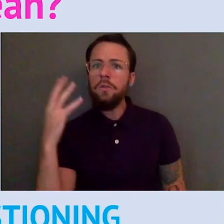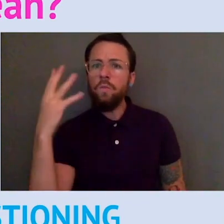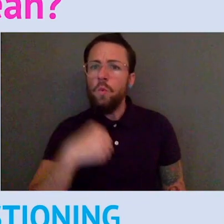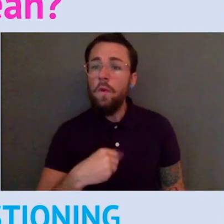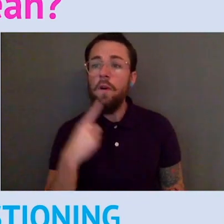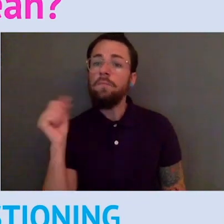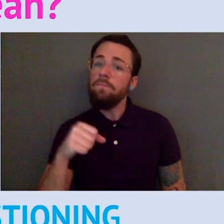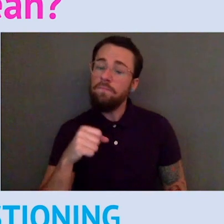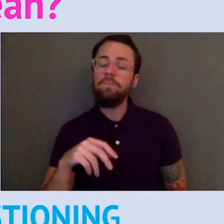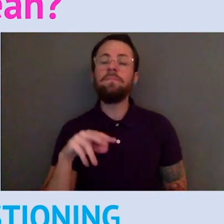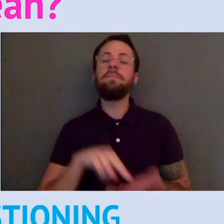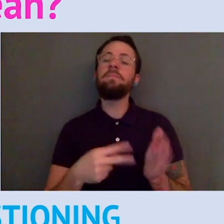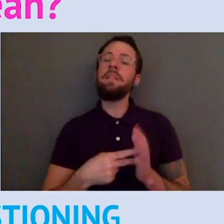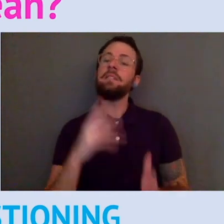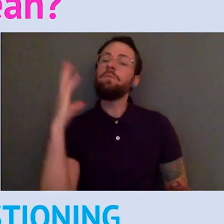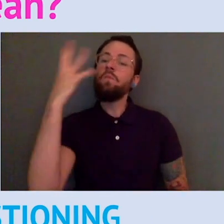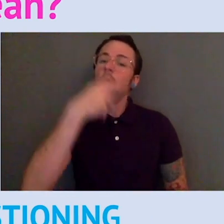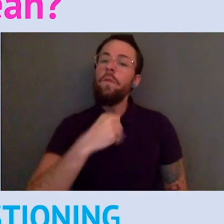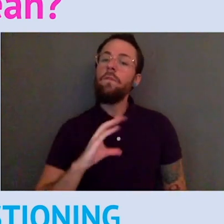their identities as transpeople.